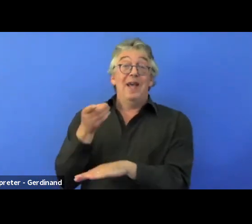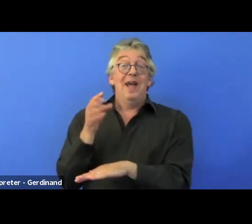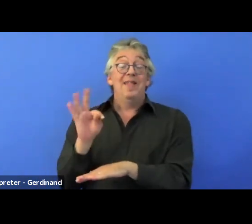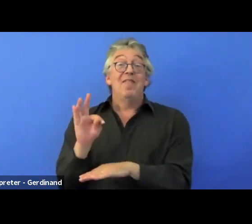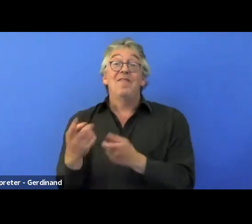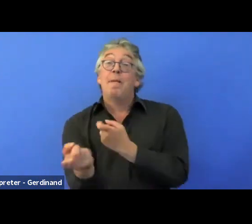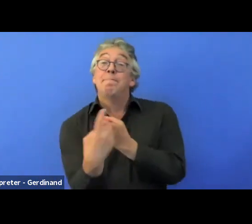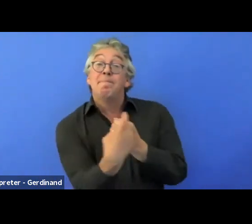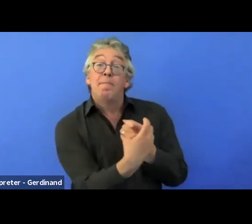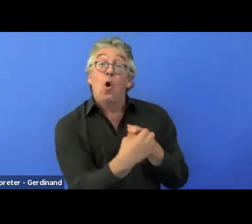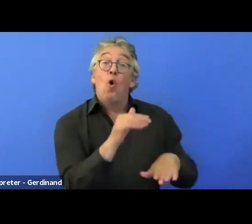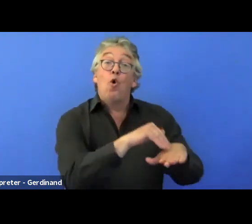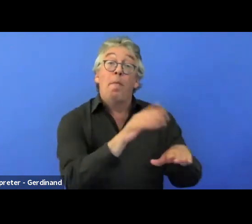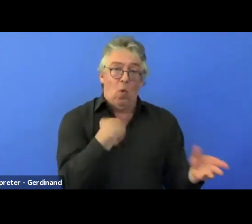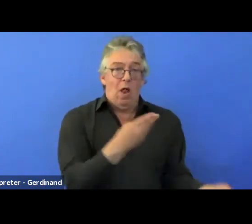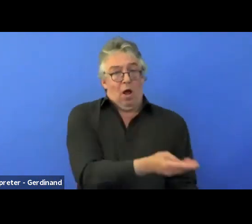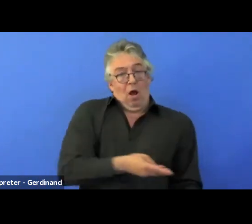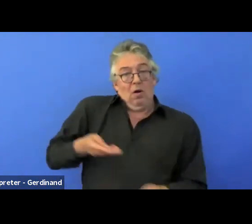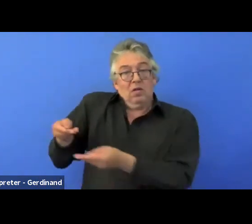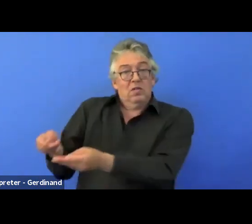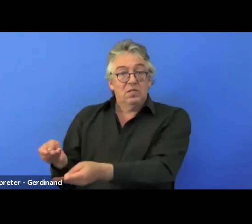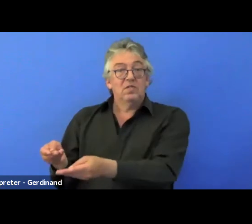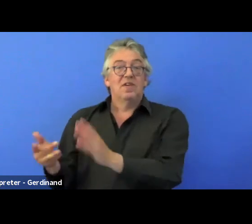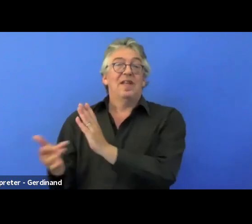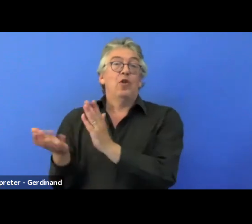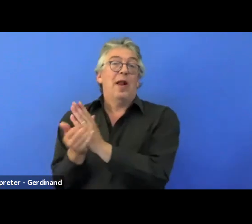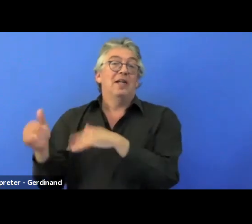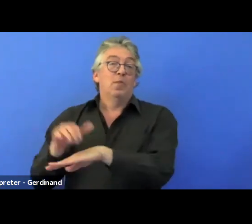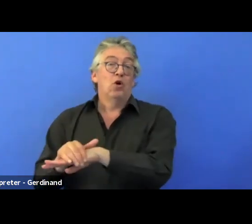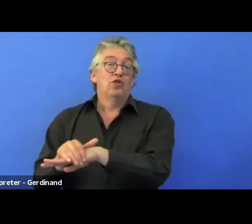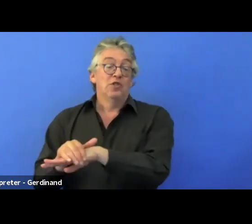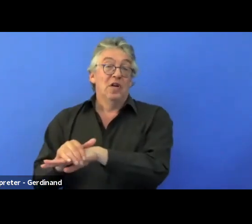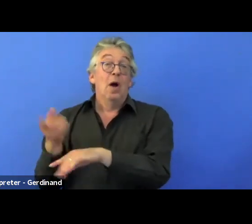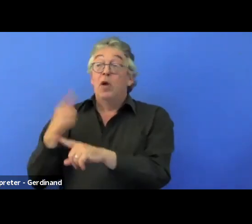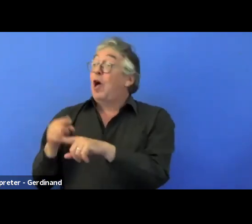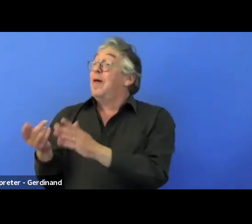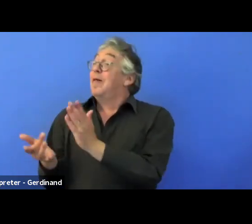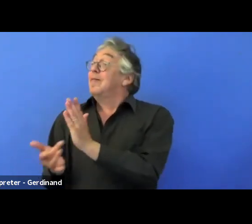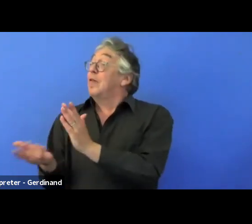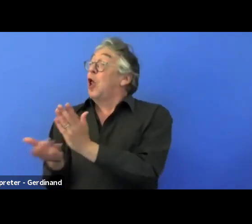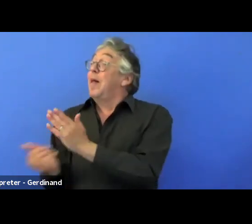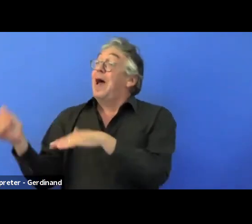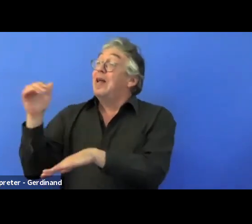to those technical experts as well and vice versa, and we will ensure the communication is flowing.